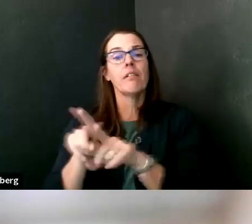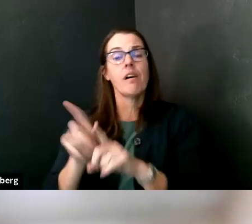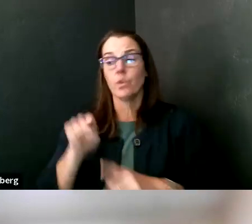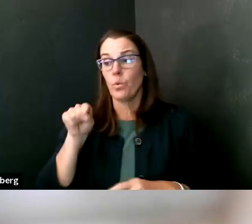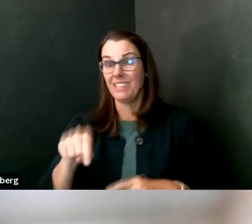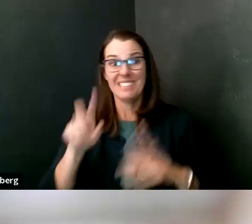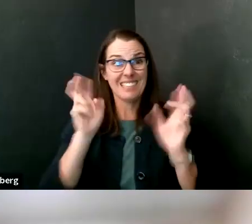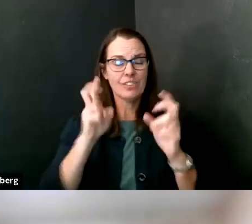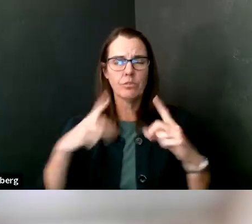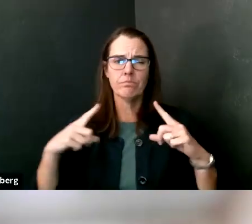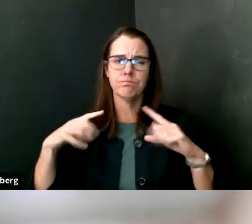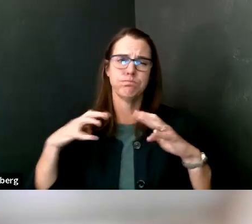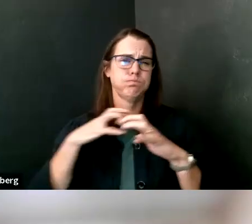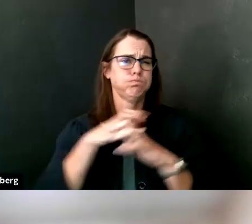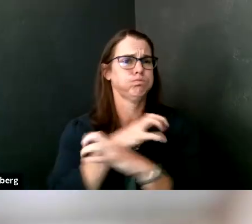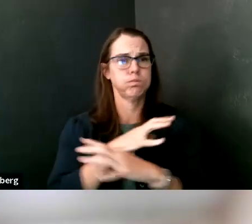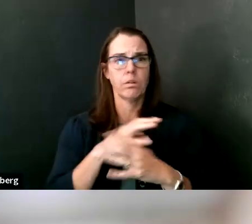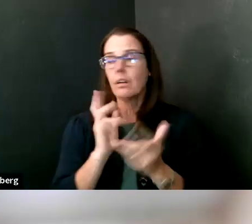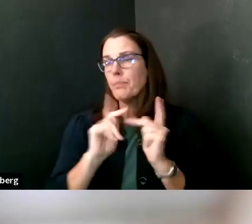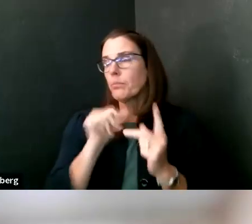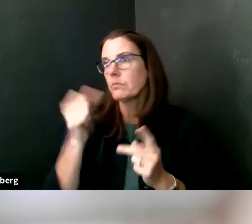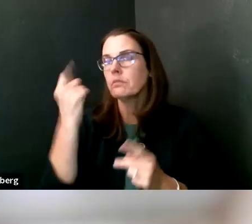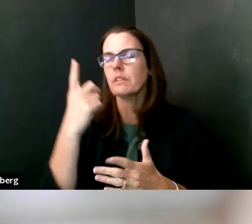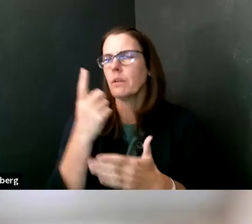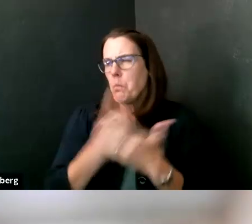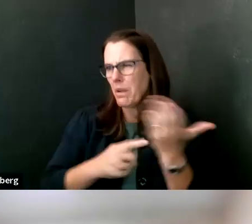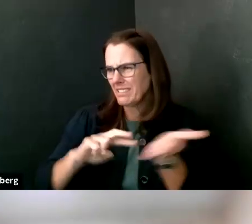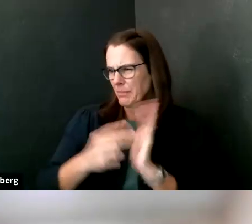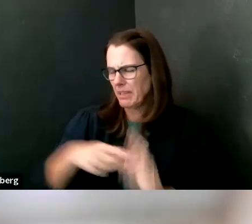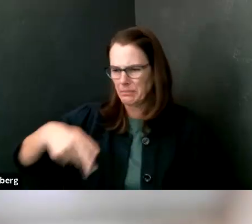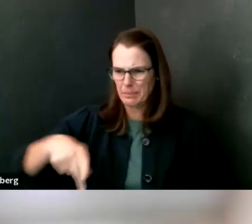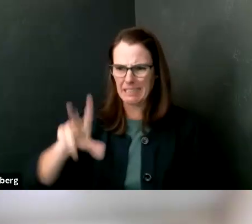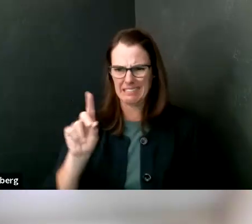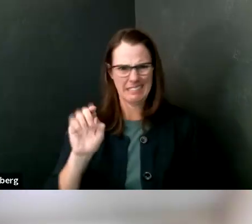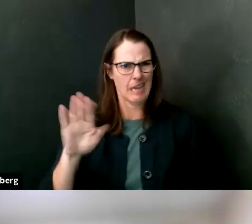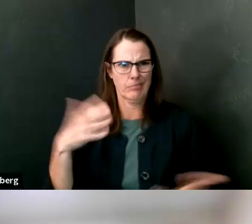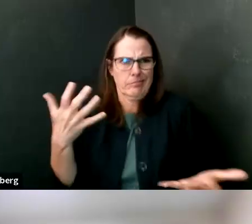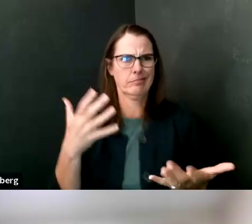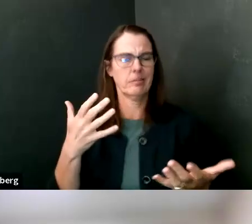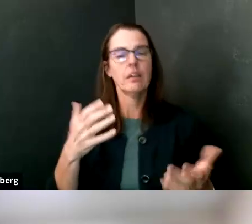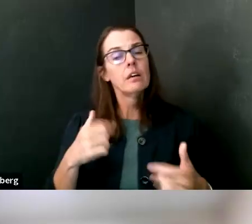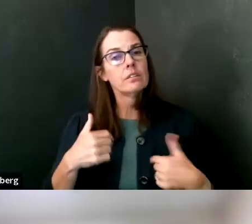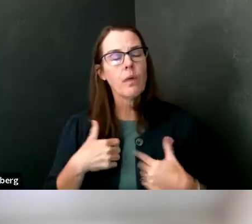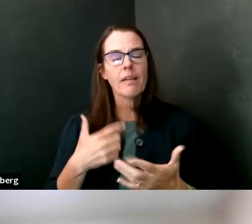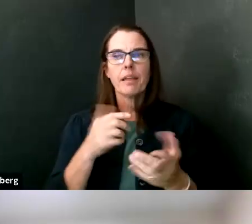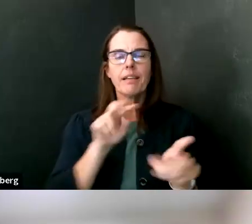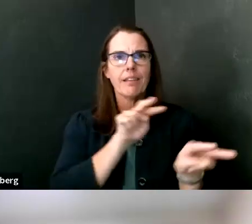issue. People don't really quite understand what a PETAB is and and I've been watching all